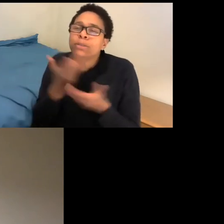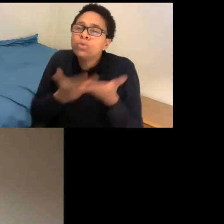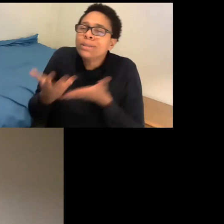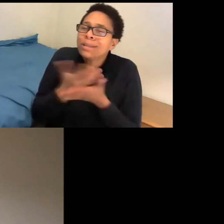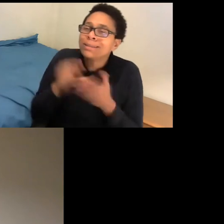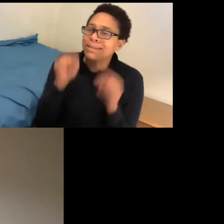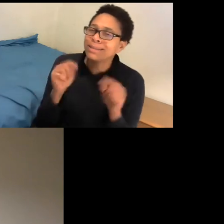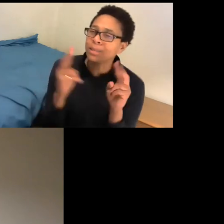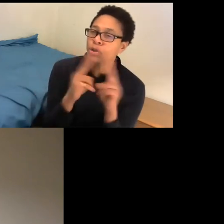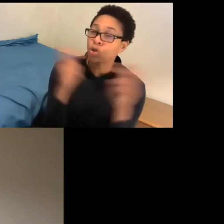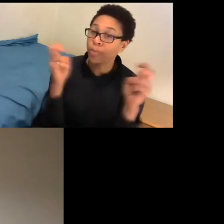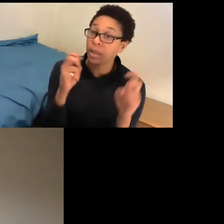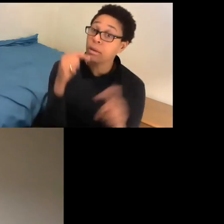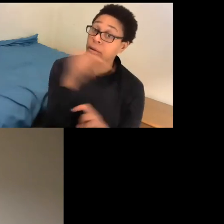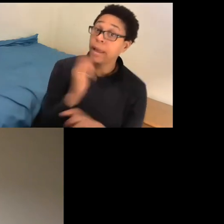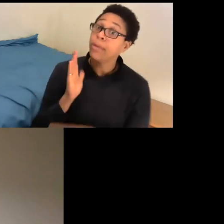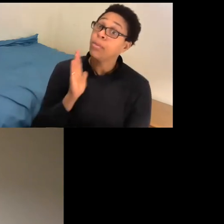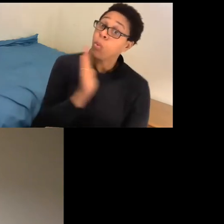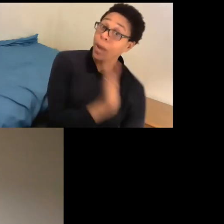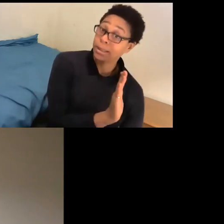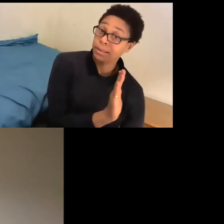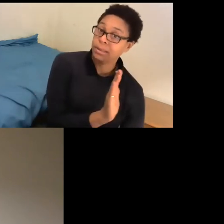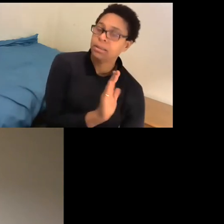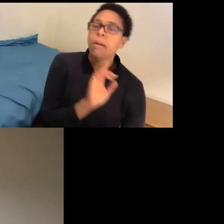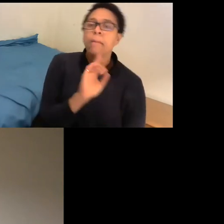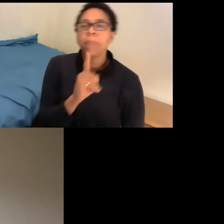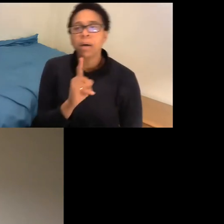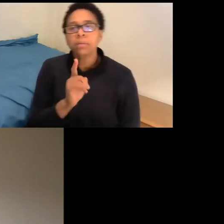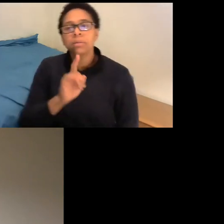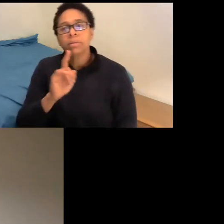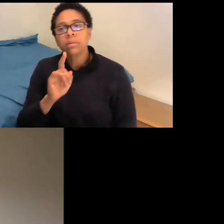Victorians thought people in the MENA region were diveged,